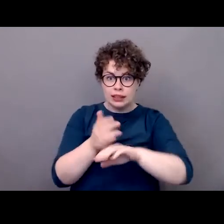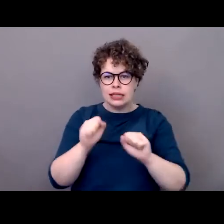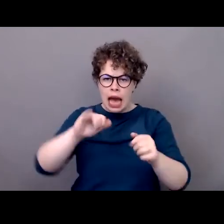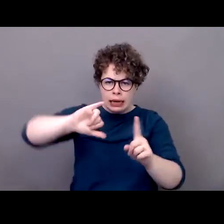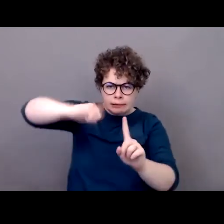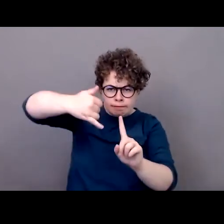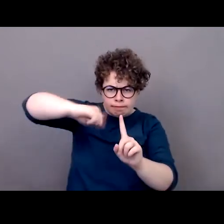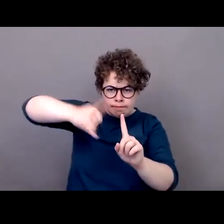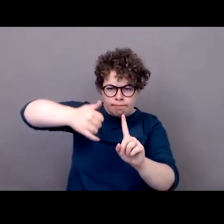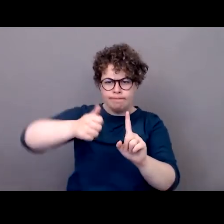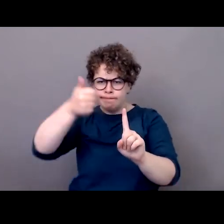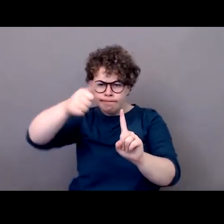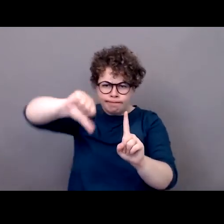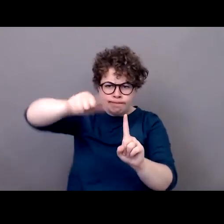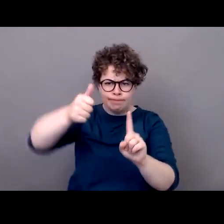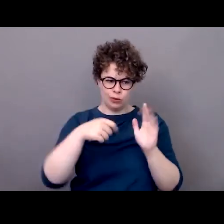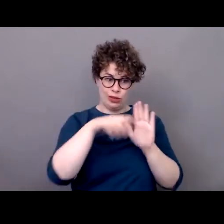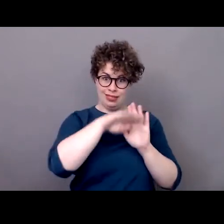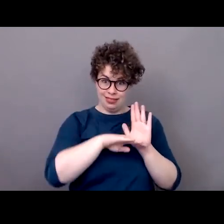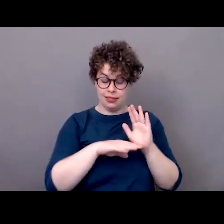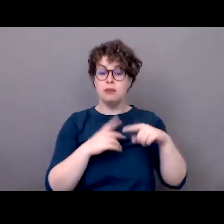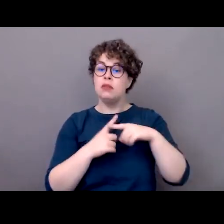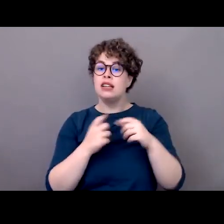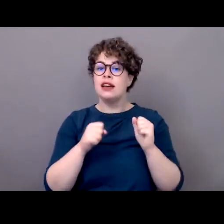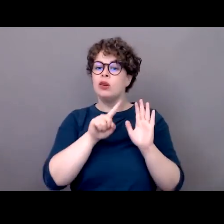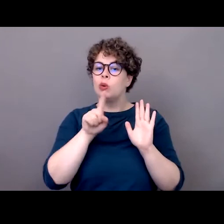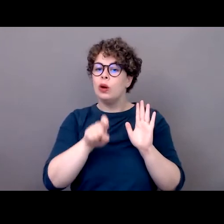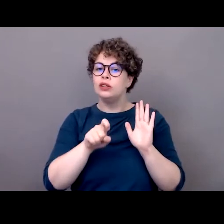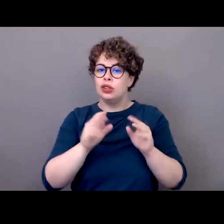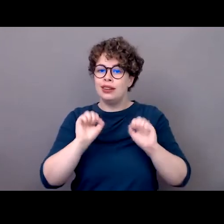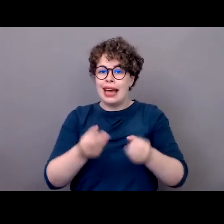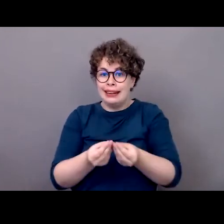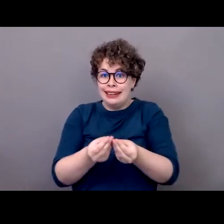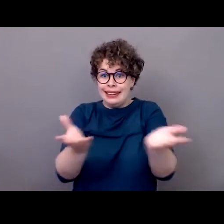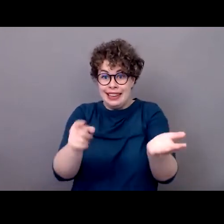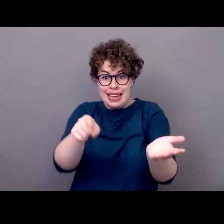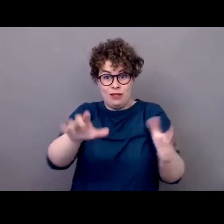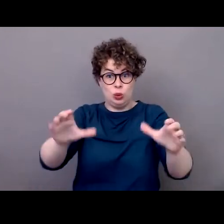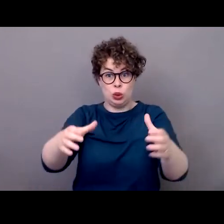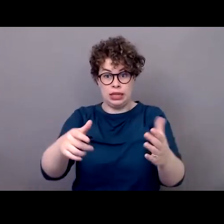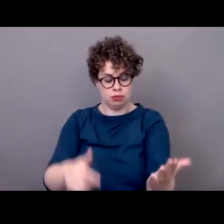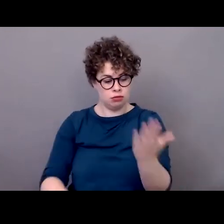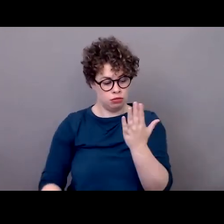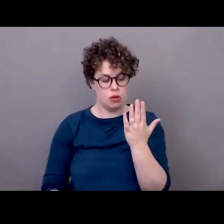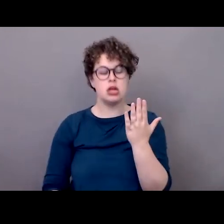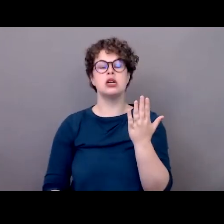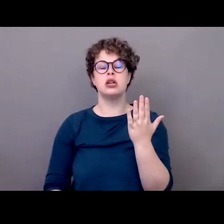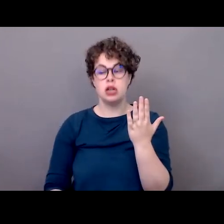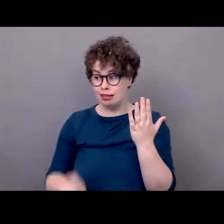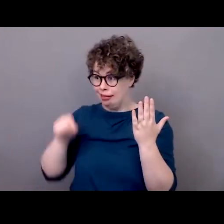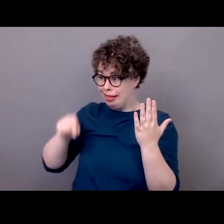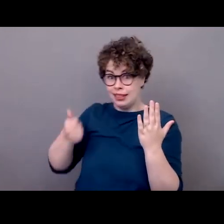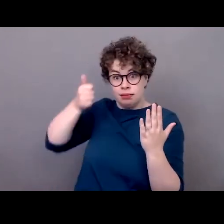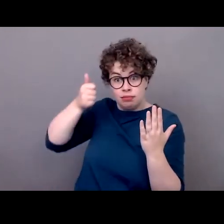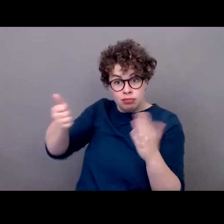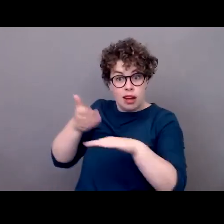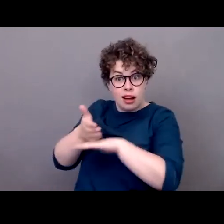systems. There are questions that can be added to the post-distribution, also to assess how adjusted